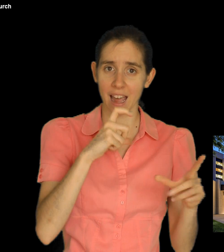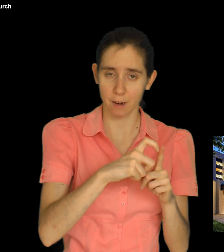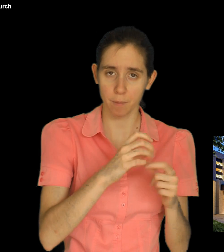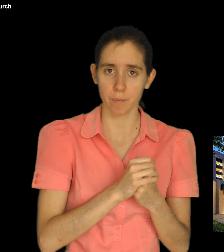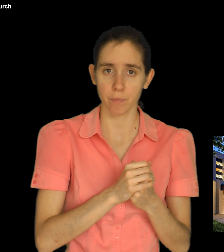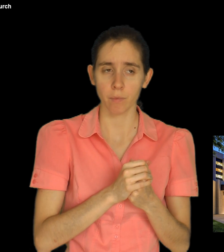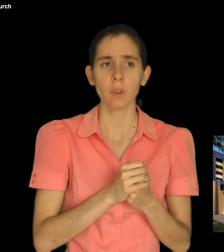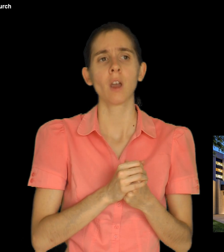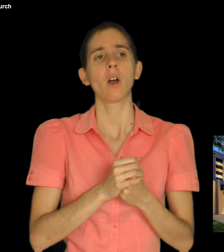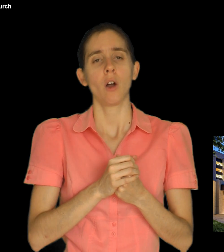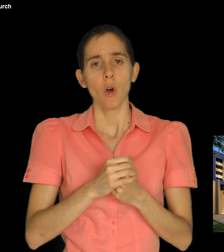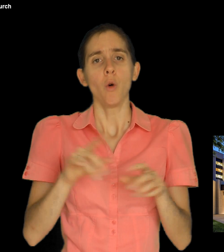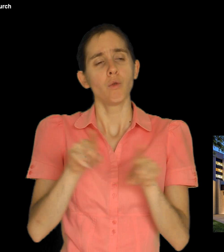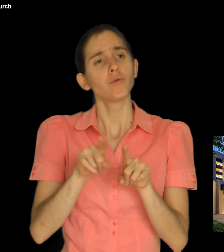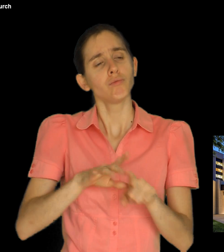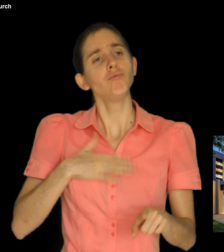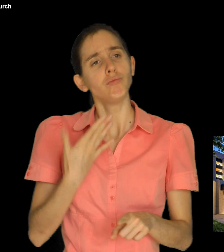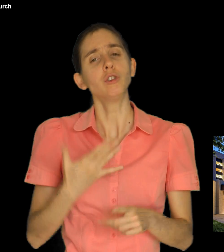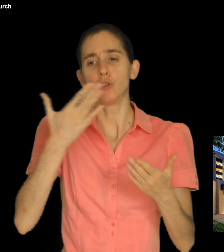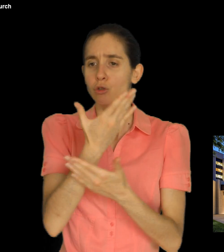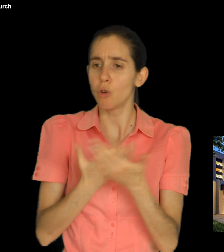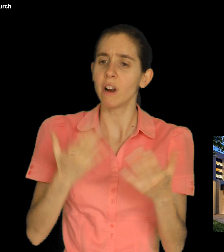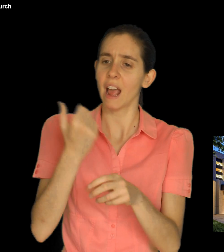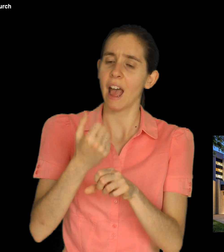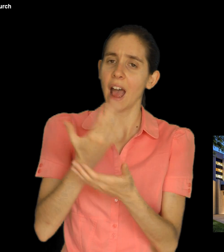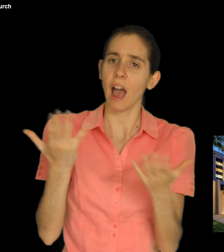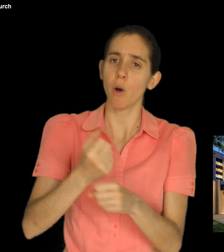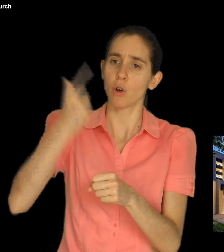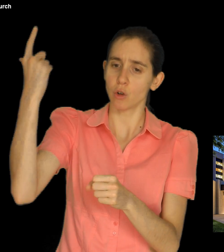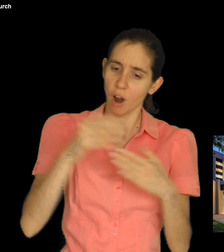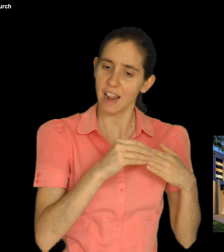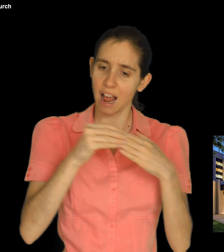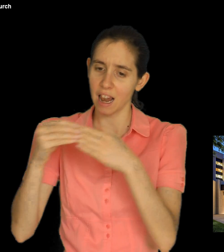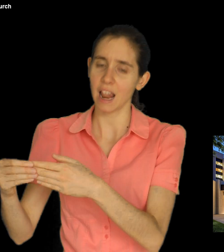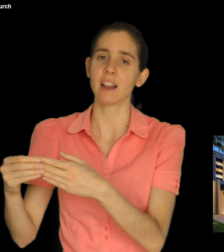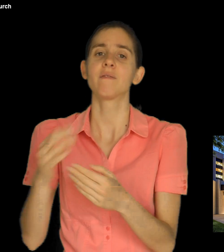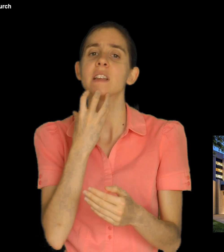the Israelites out of Egypt and away from those Egyptian diseases. The